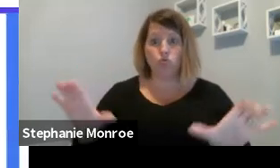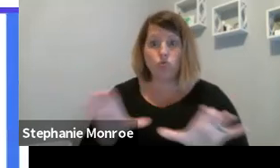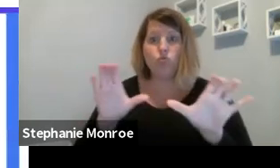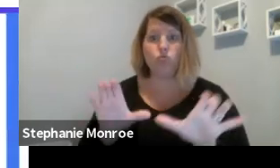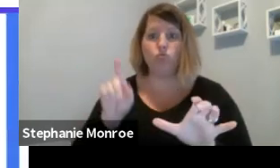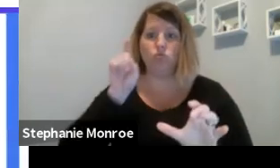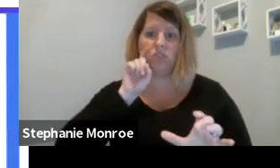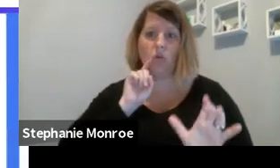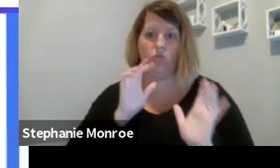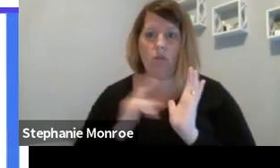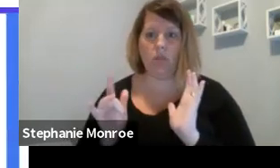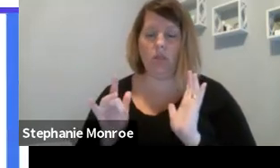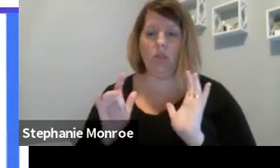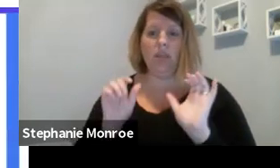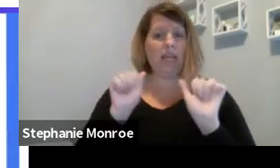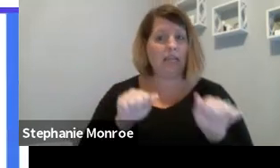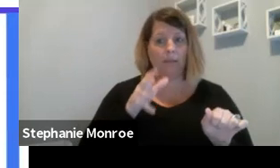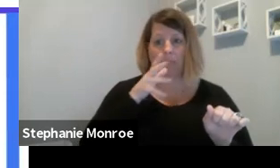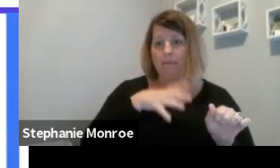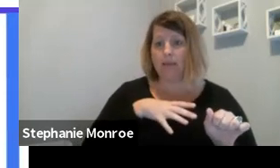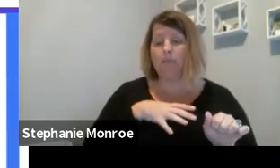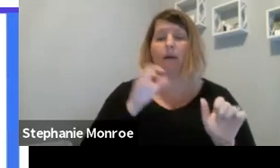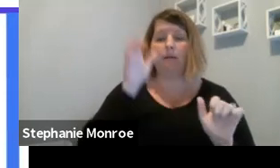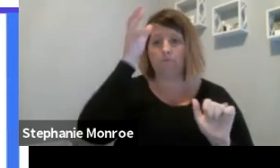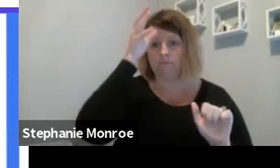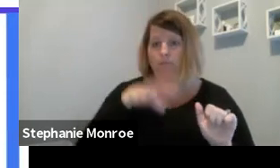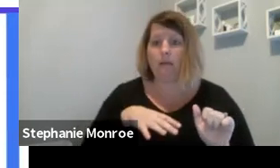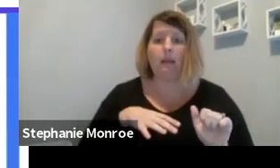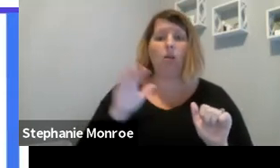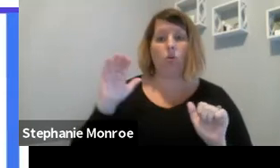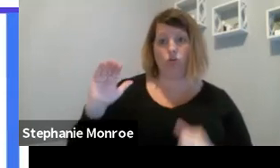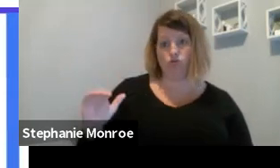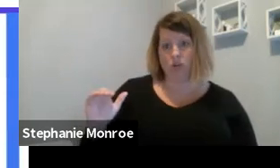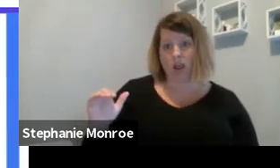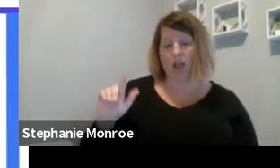Again, it could be a female, male, child, teen, adult,